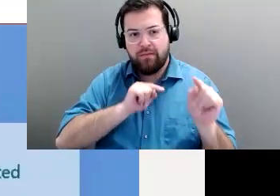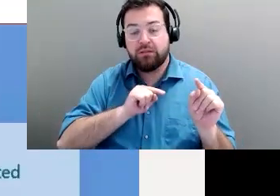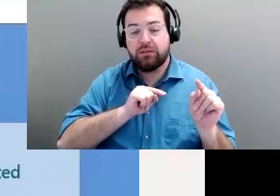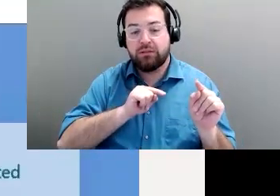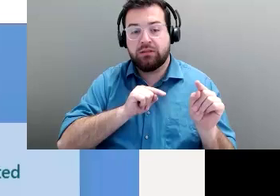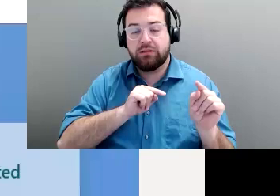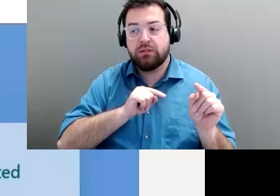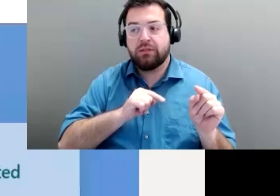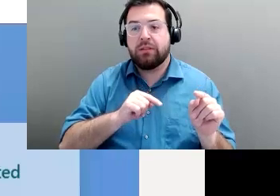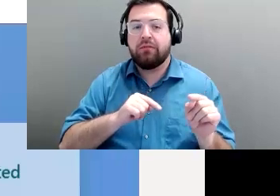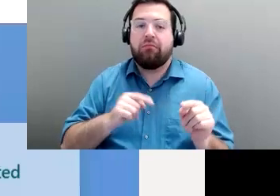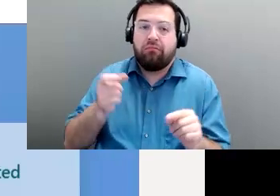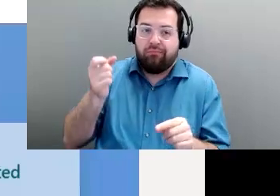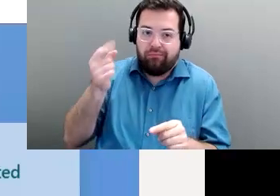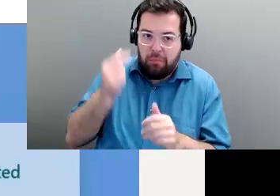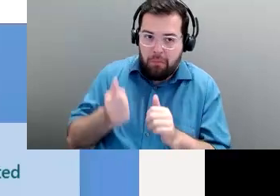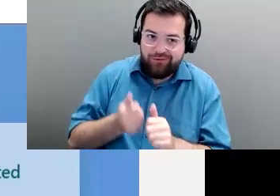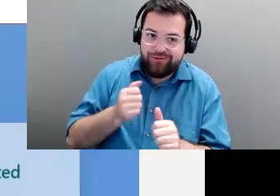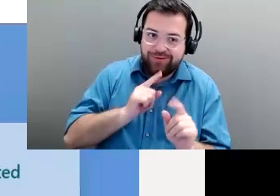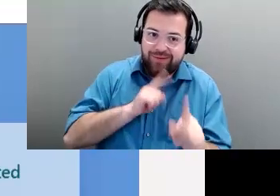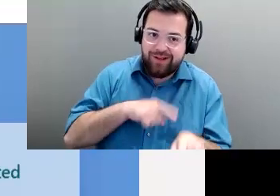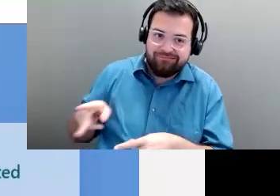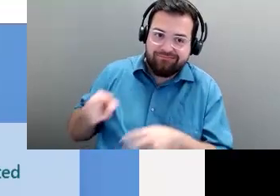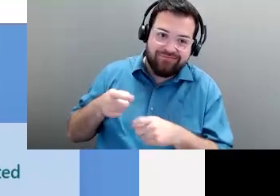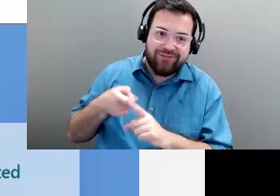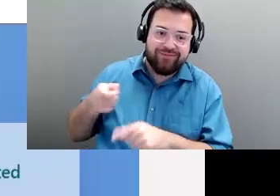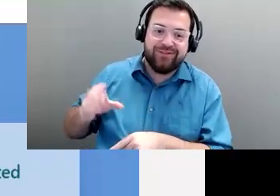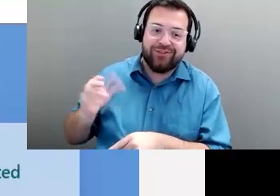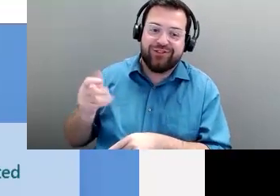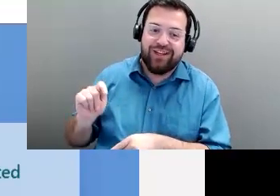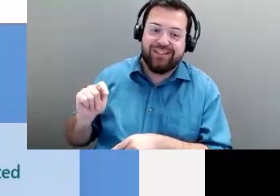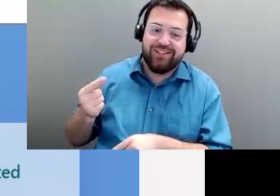generated by ChatGPT. And, what we want